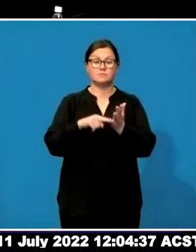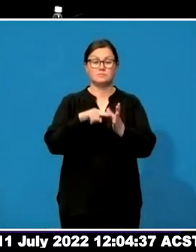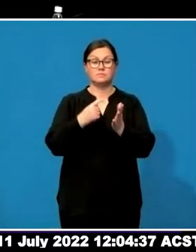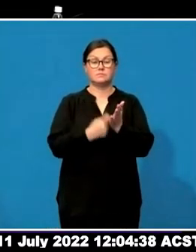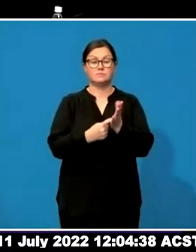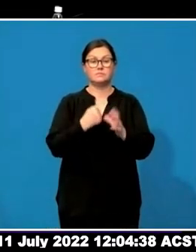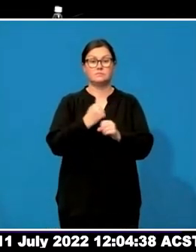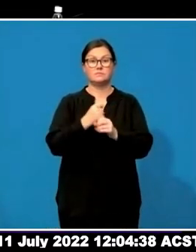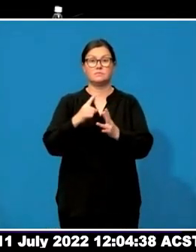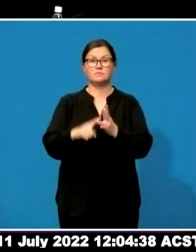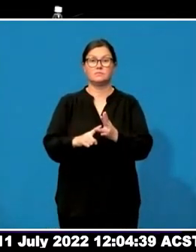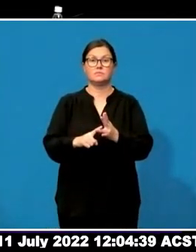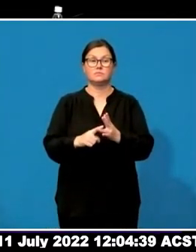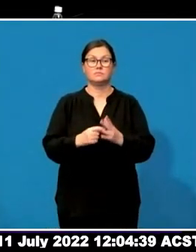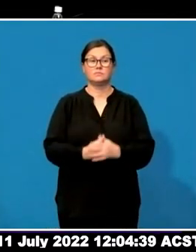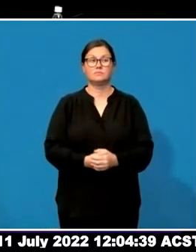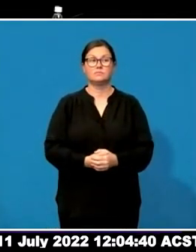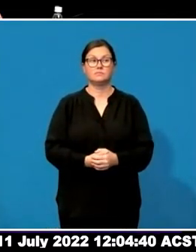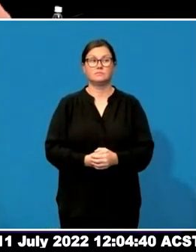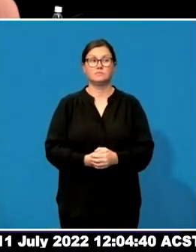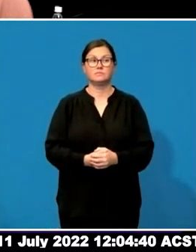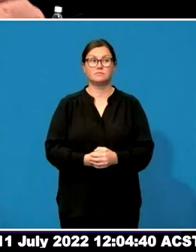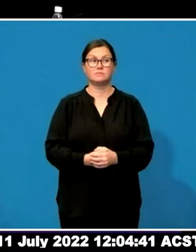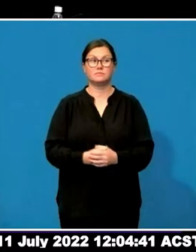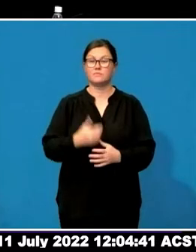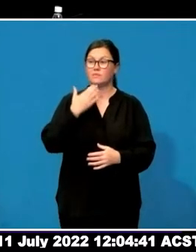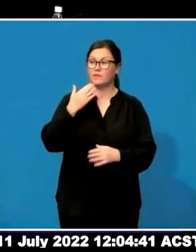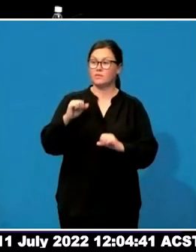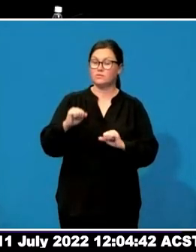There you are. I'm sorry. I was looking in the wrong place.